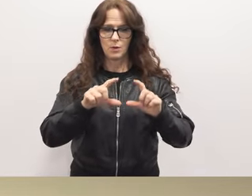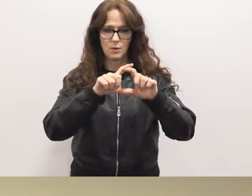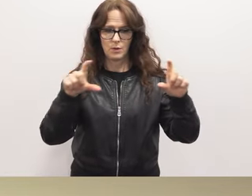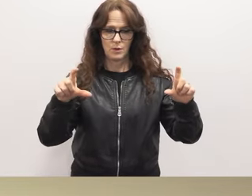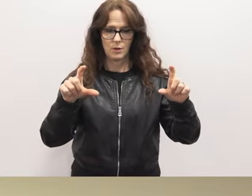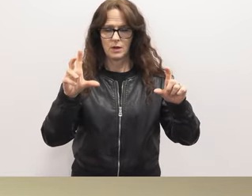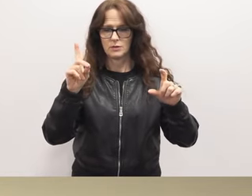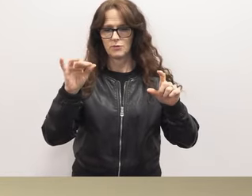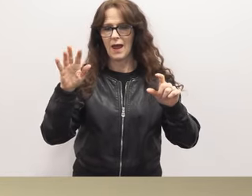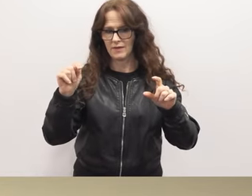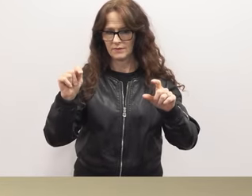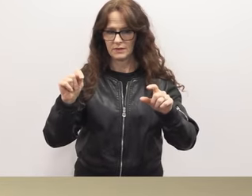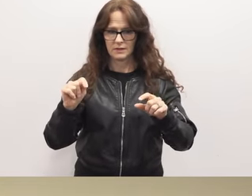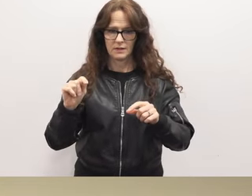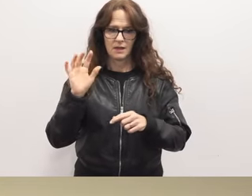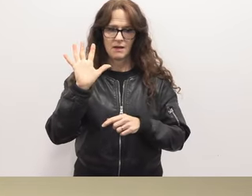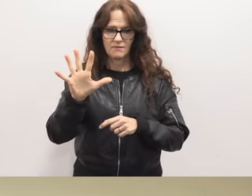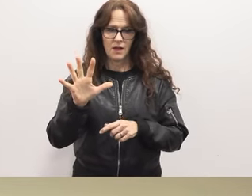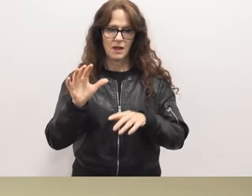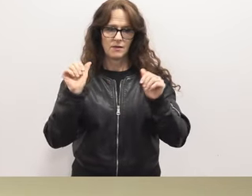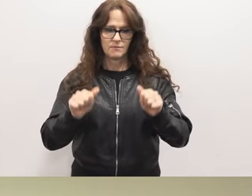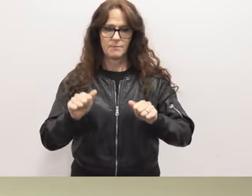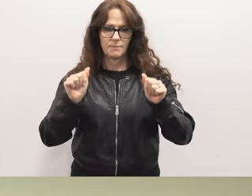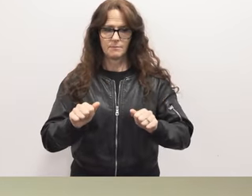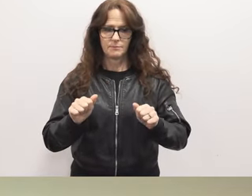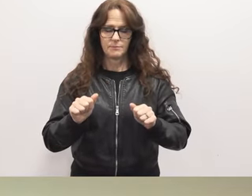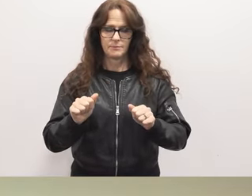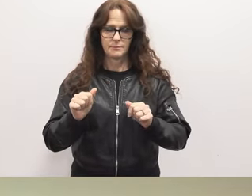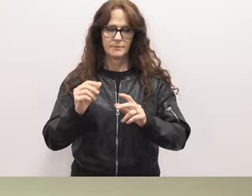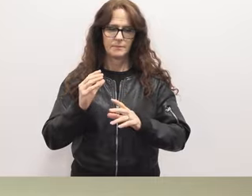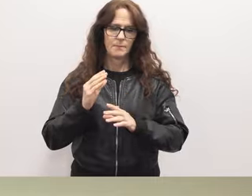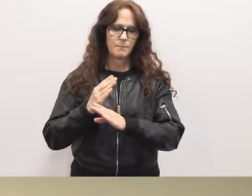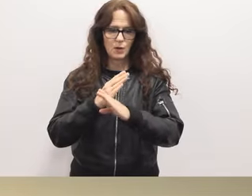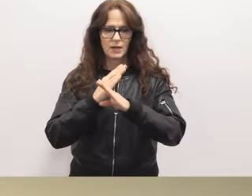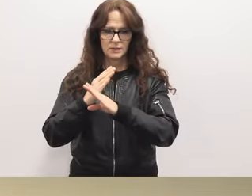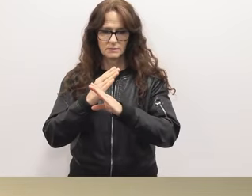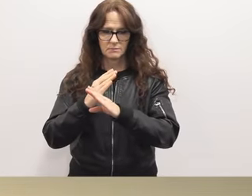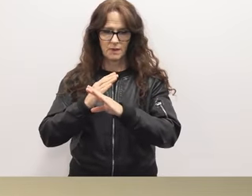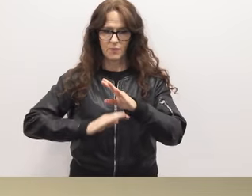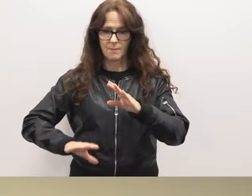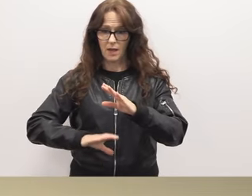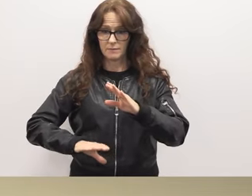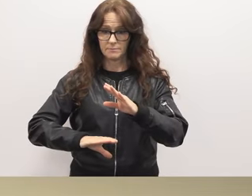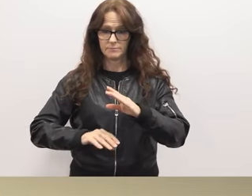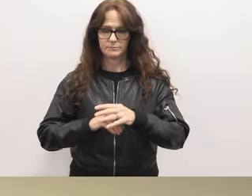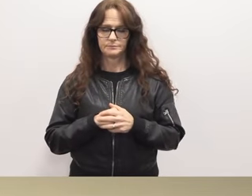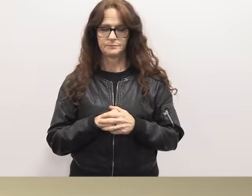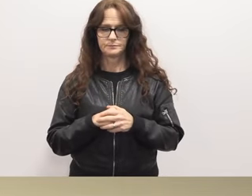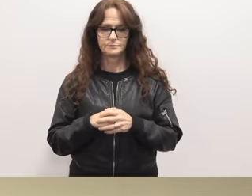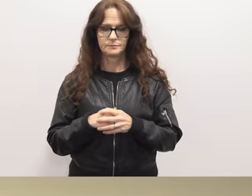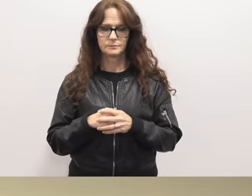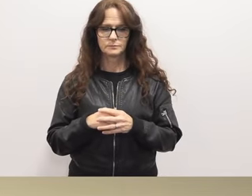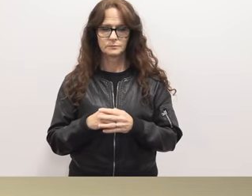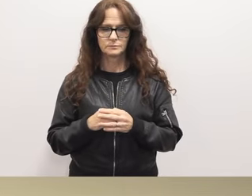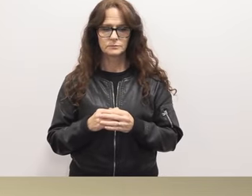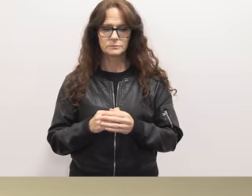It has five potential guardrails at the bottom. And so what I would invite you to do